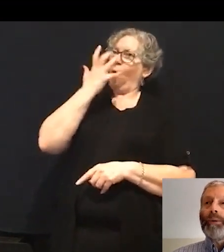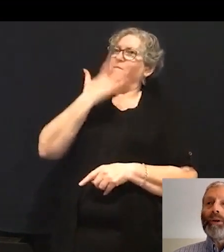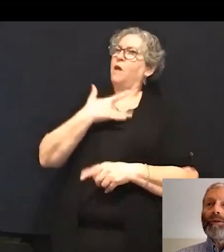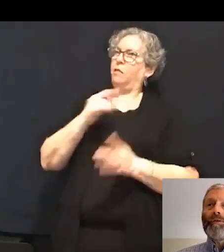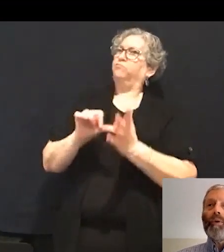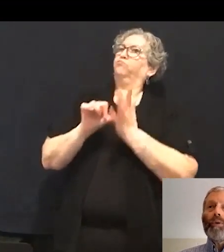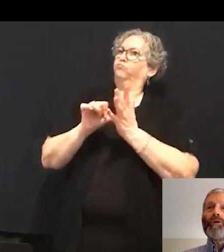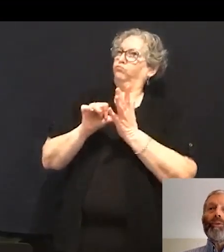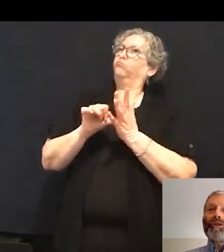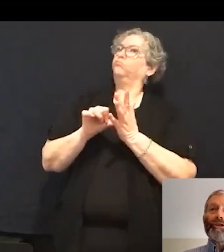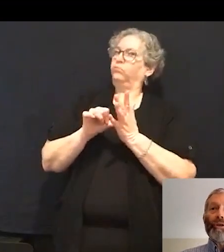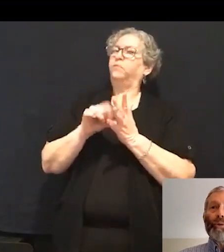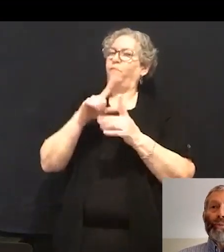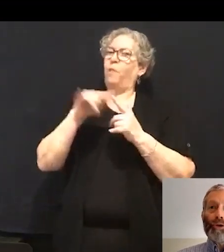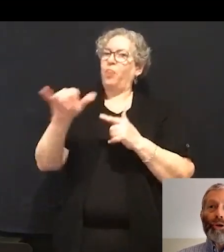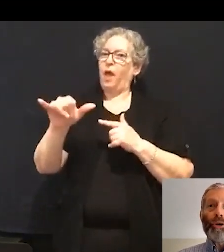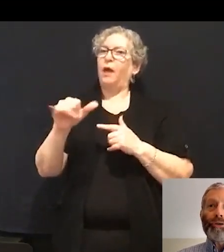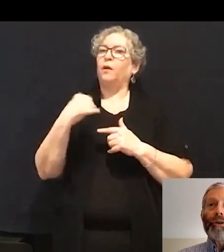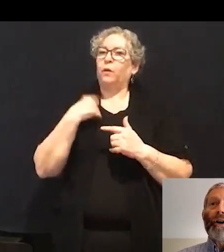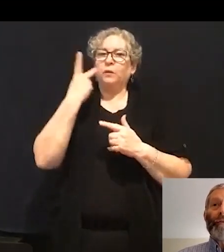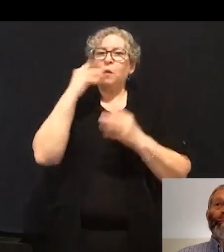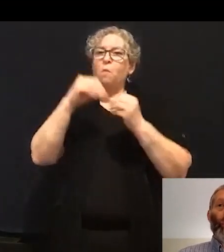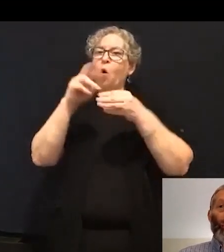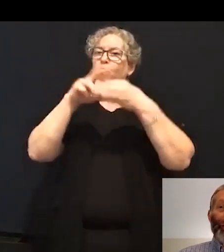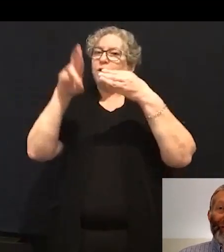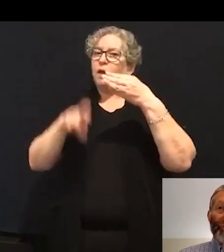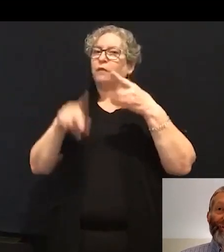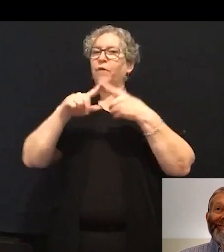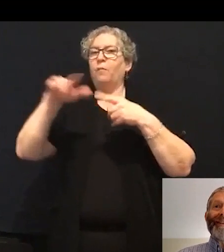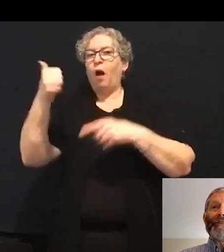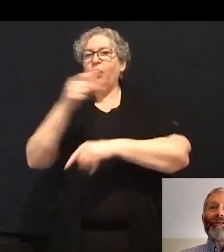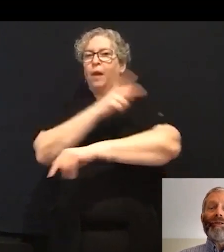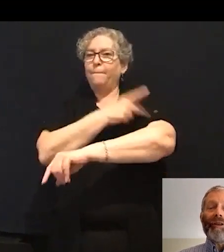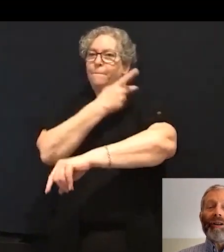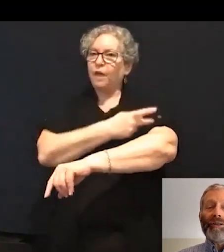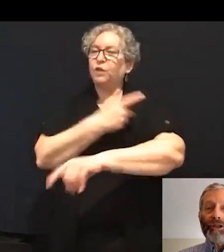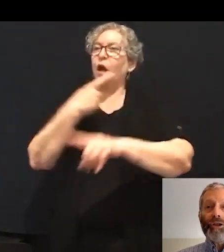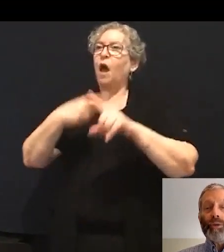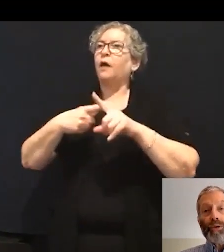to additional results from more patients and additional results